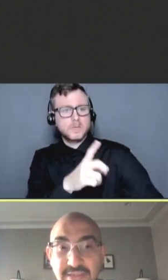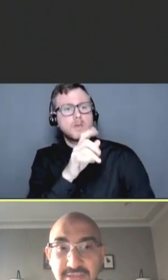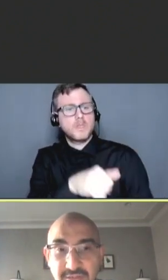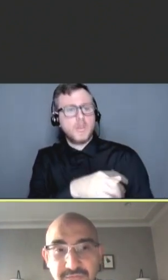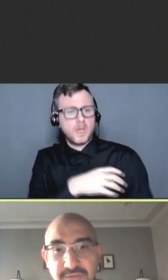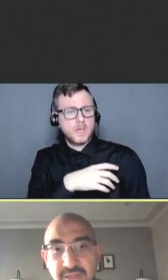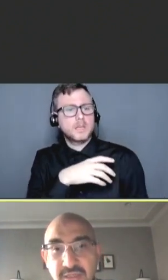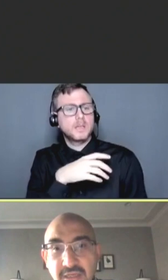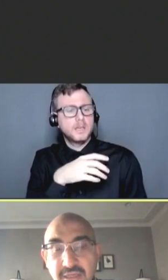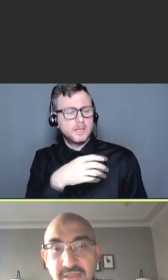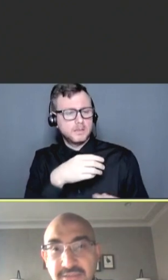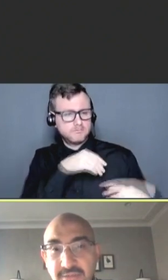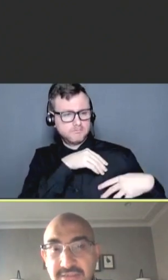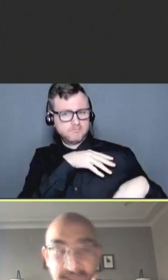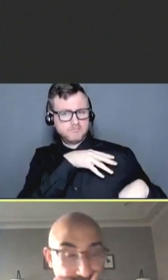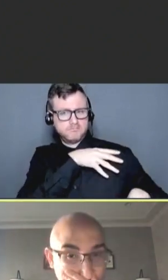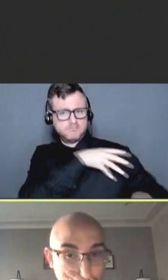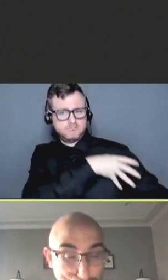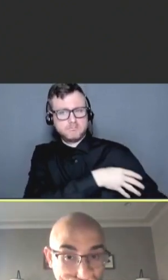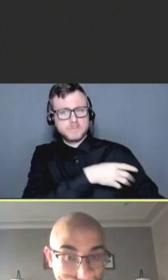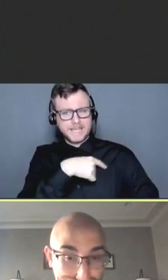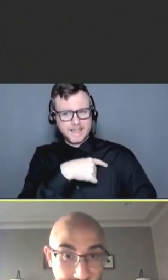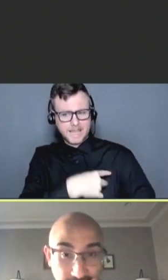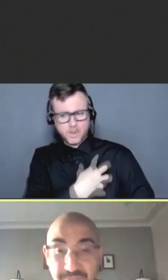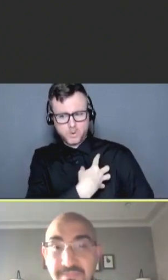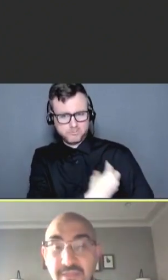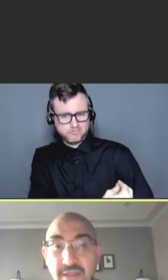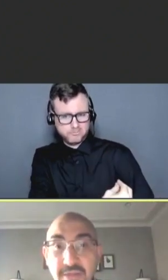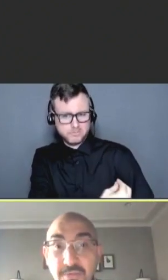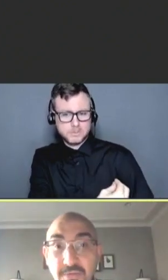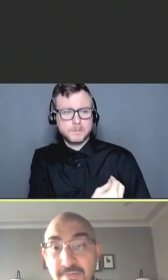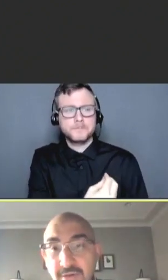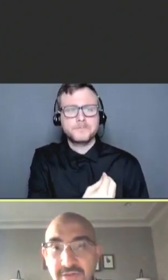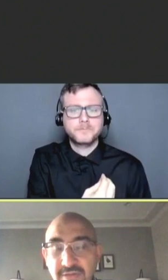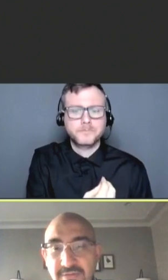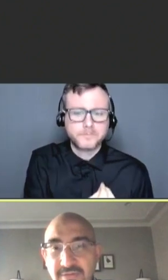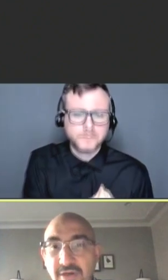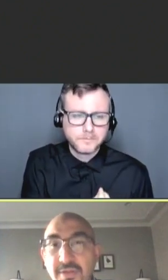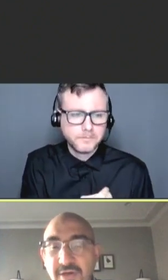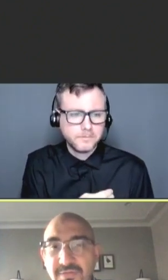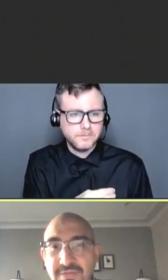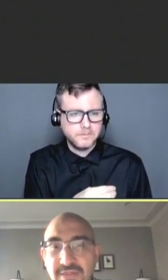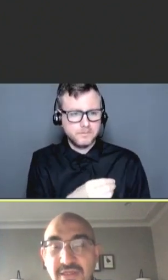is delivered. And as you can see in the -- in your right part, in the right part of the slide,